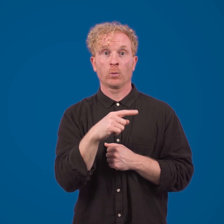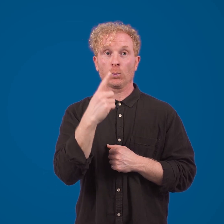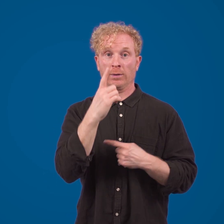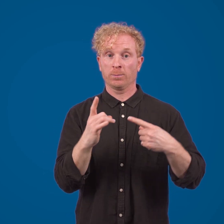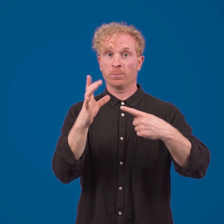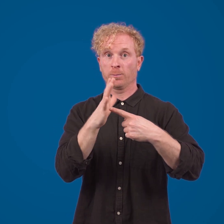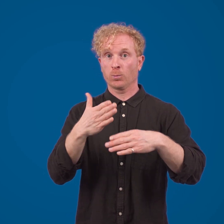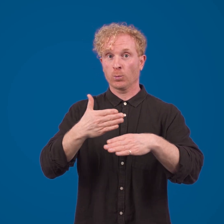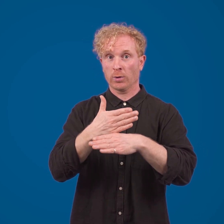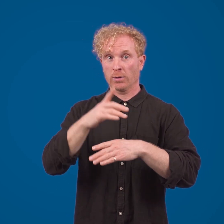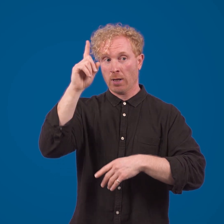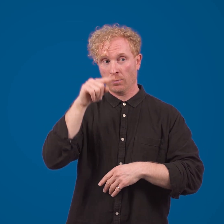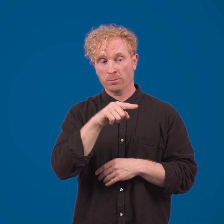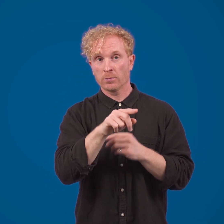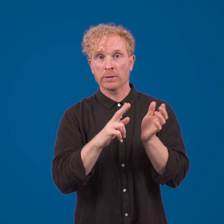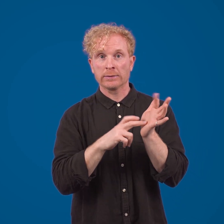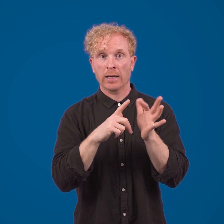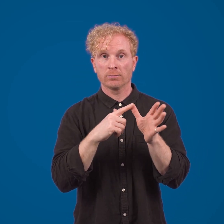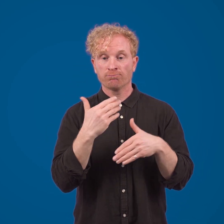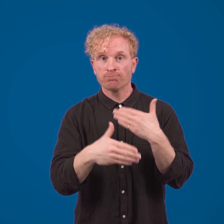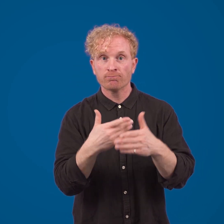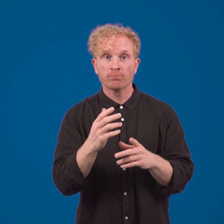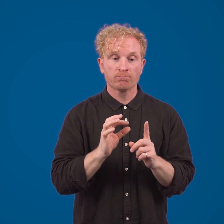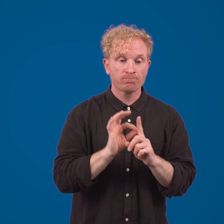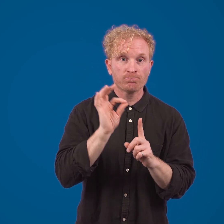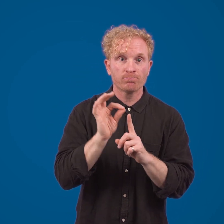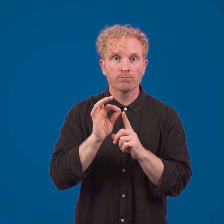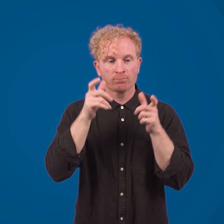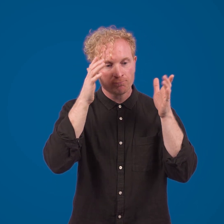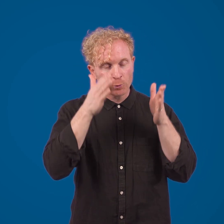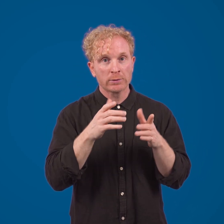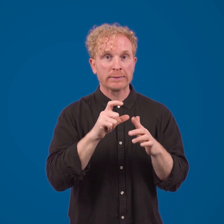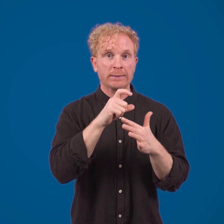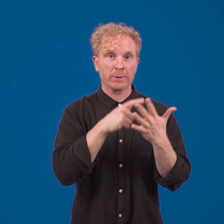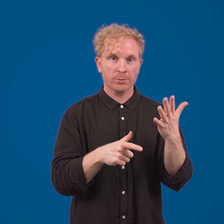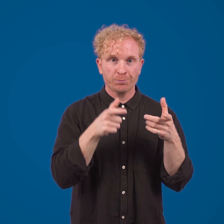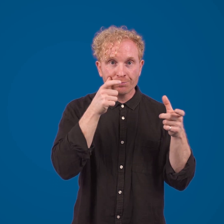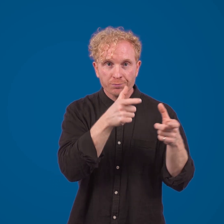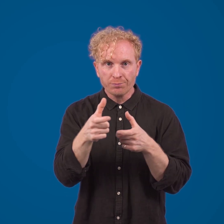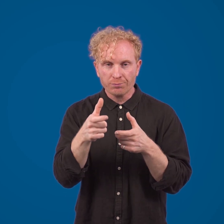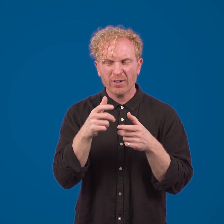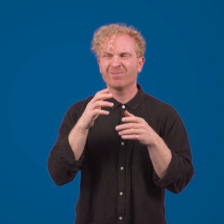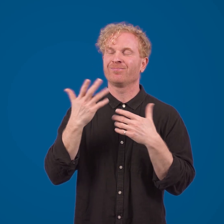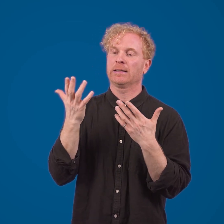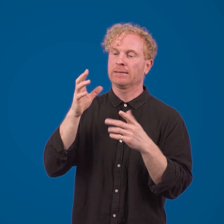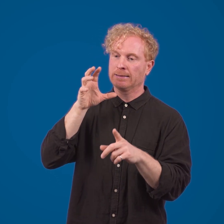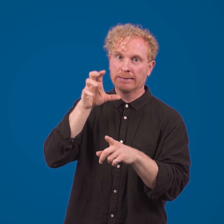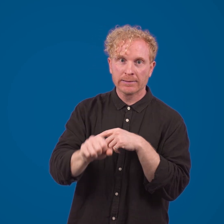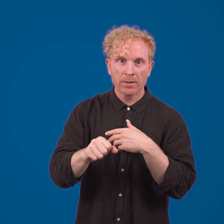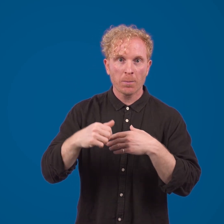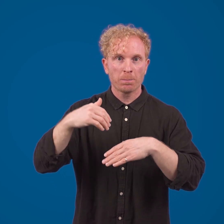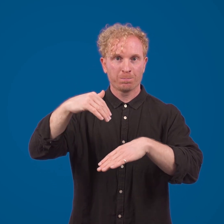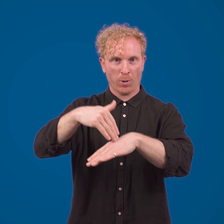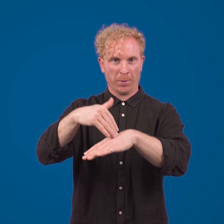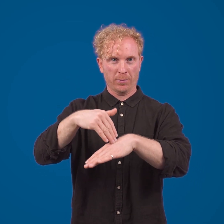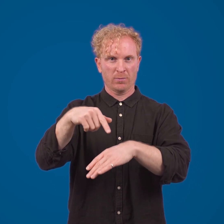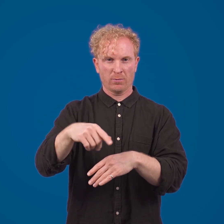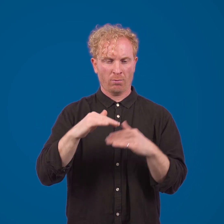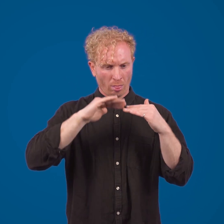A key piece of work under the NDDA is the development of disability indicators to address issues around